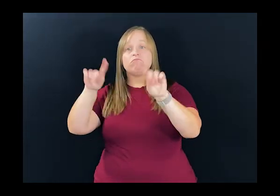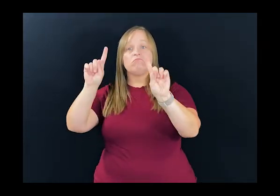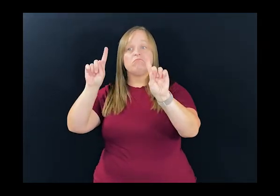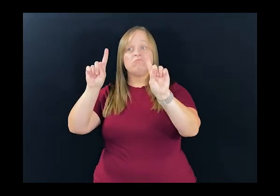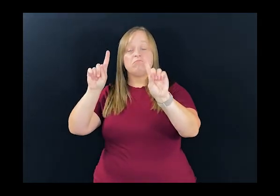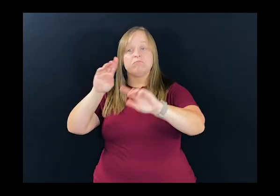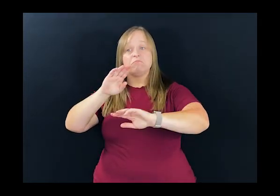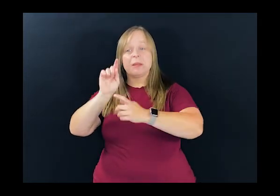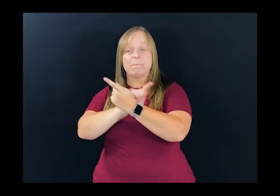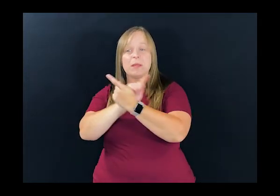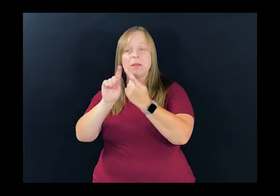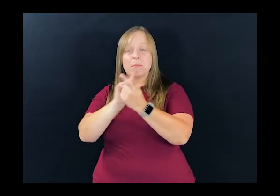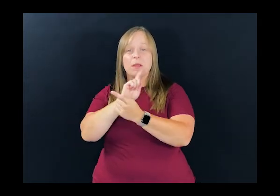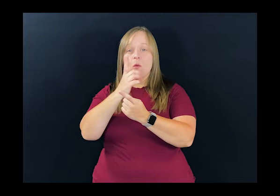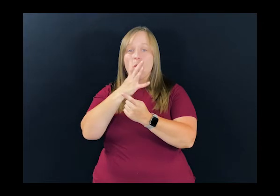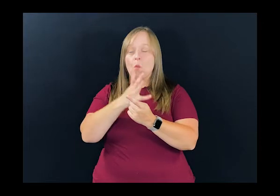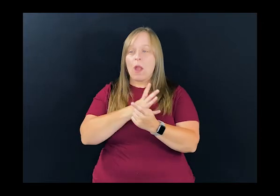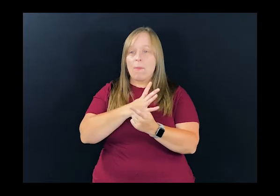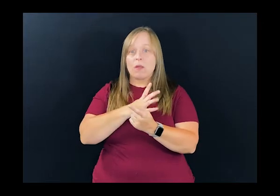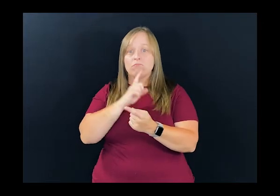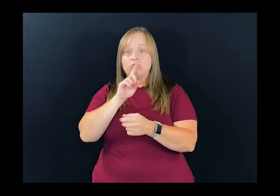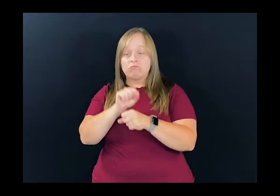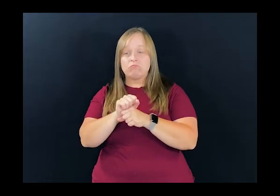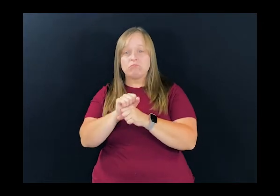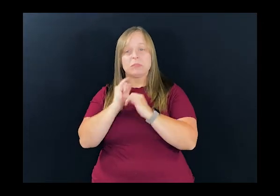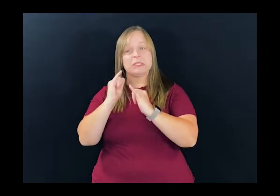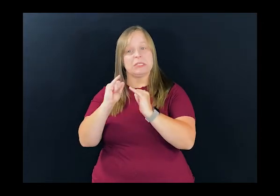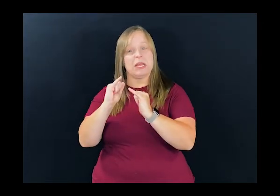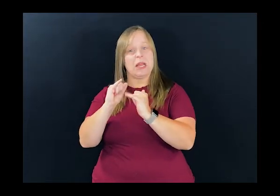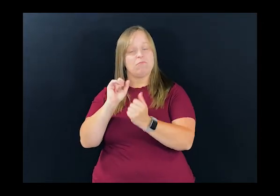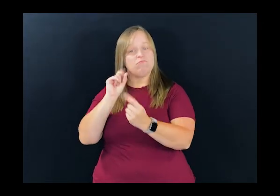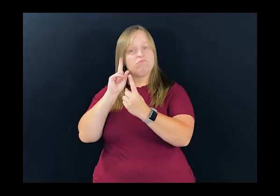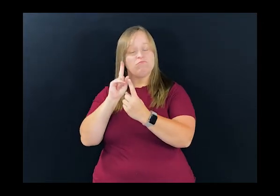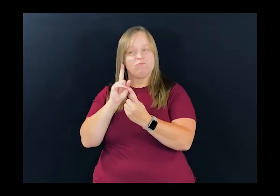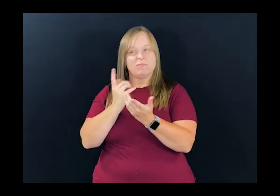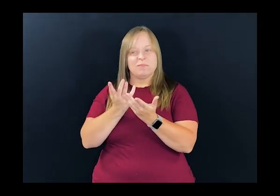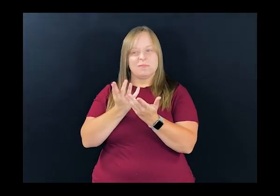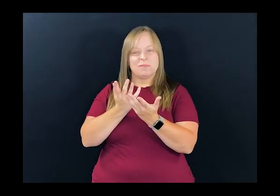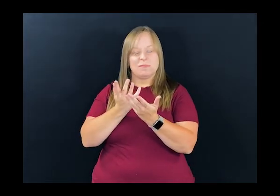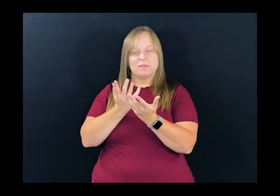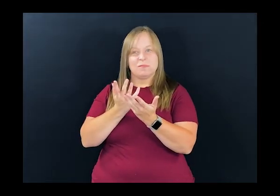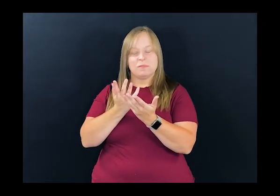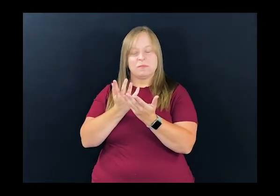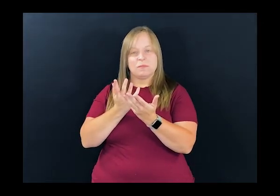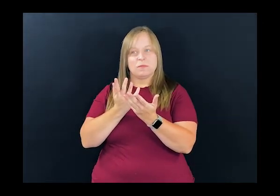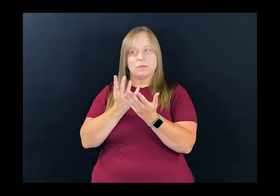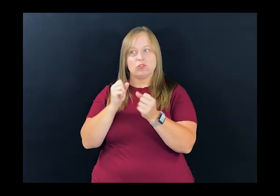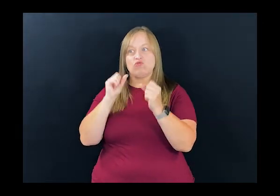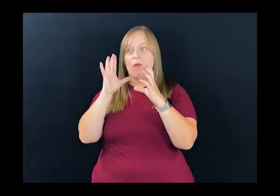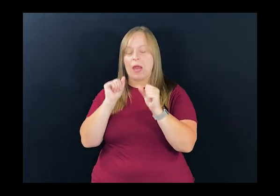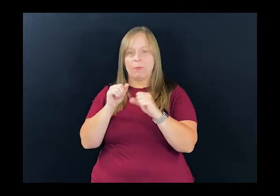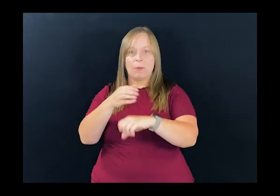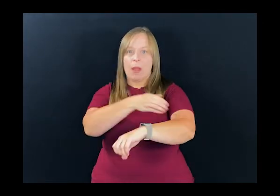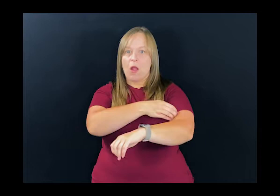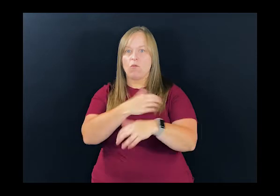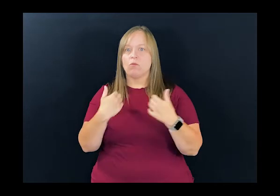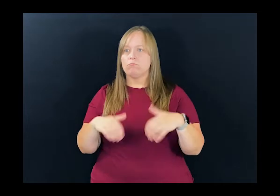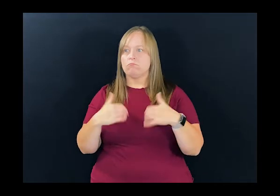and meet women who are in fact, going through the same thing is so incredibly powerful